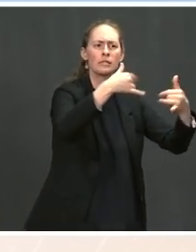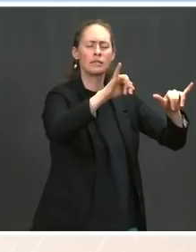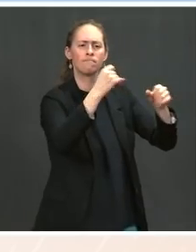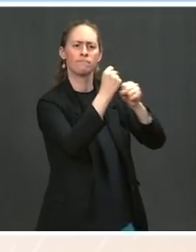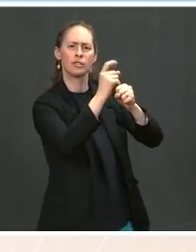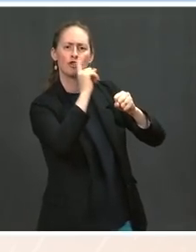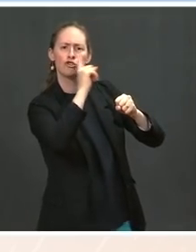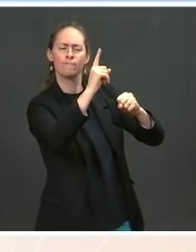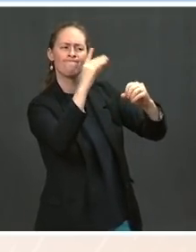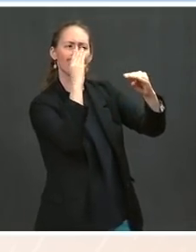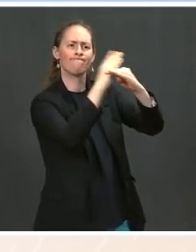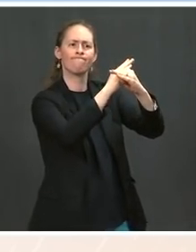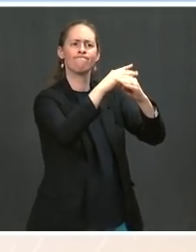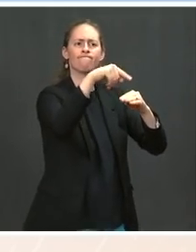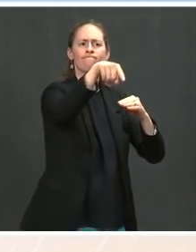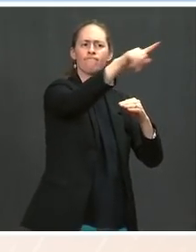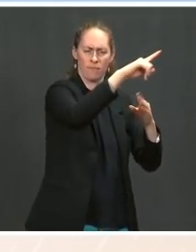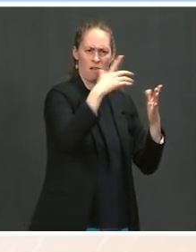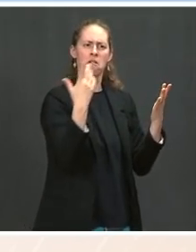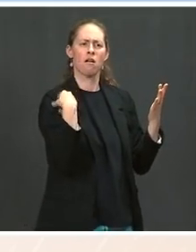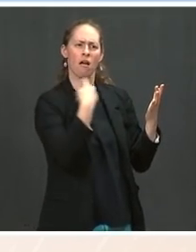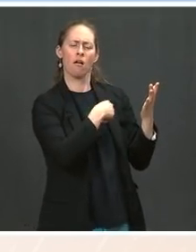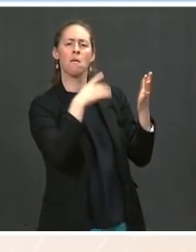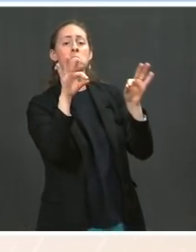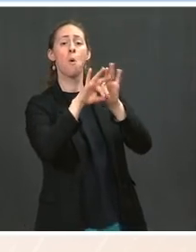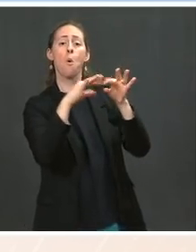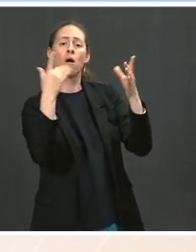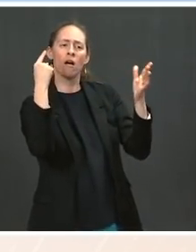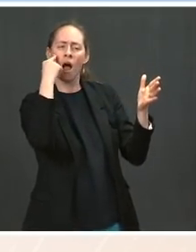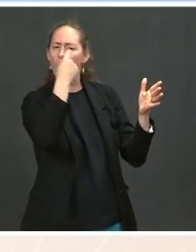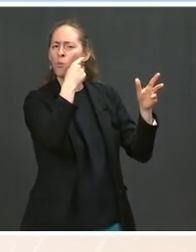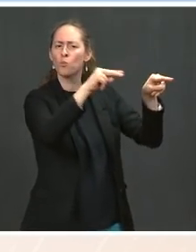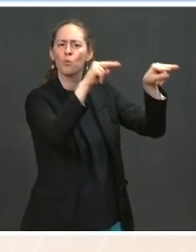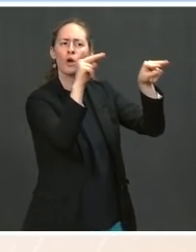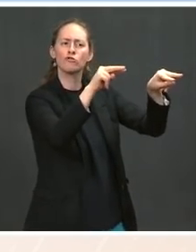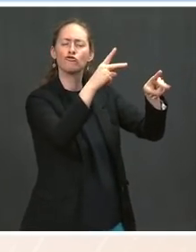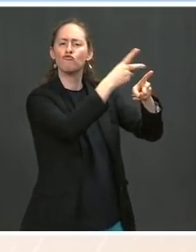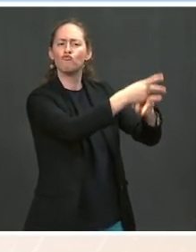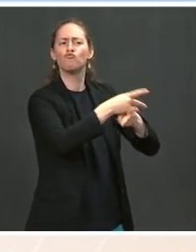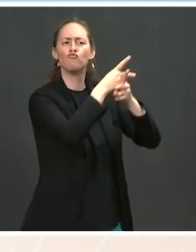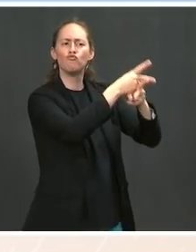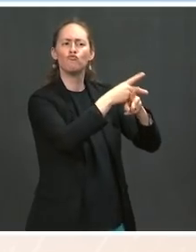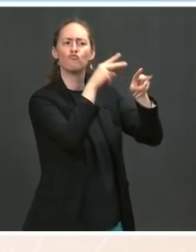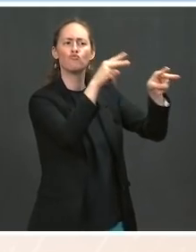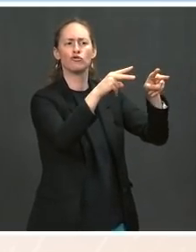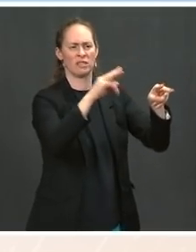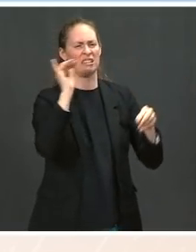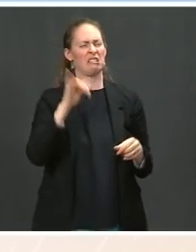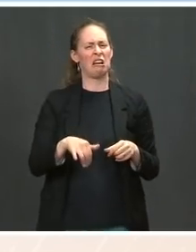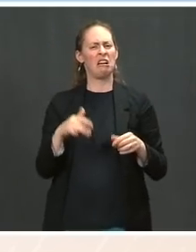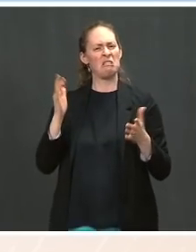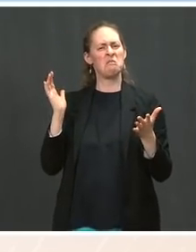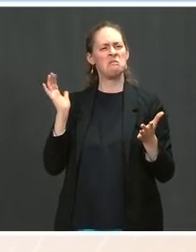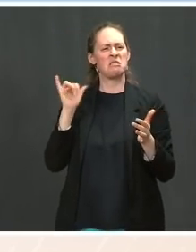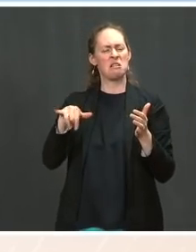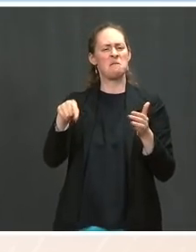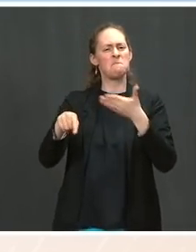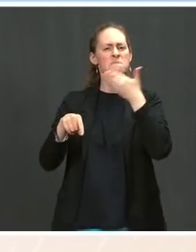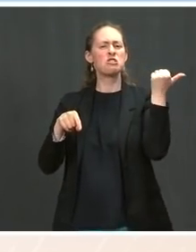to allow ourselves to keep an eye on the terrorist threat, he feels this is something that is in our interest as a country and now is the time to do it.